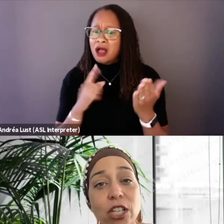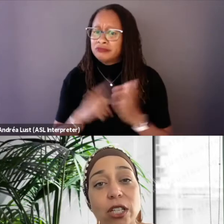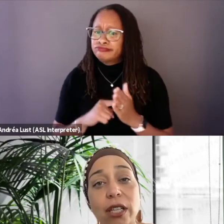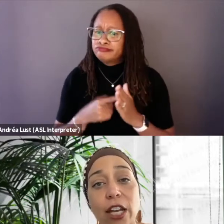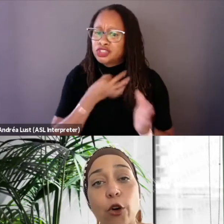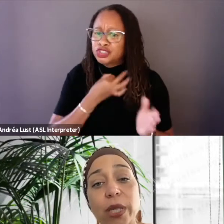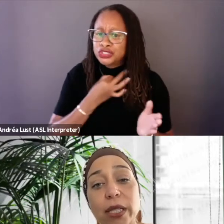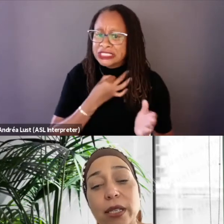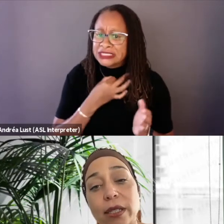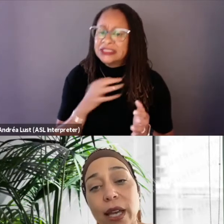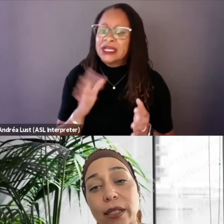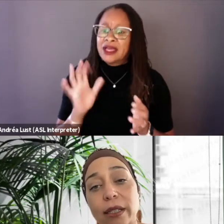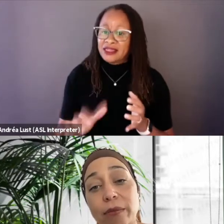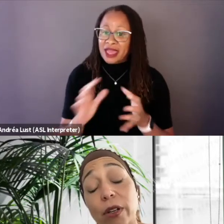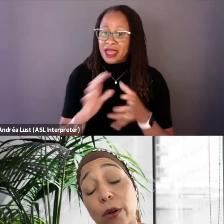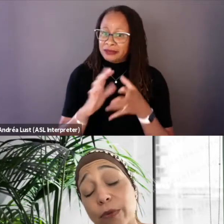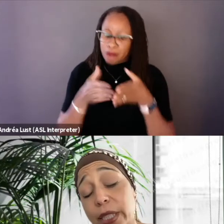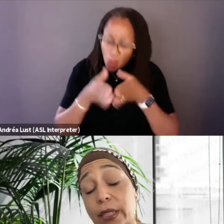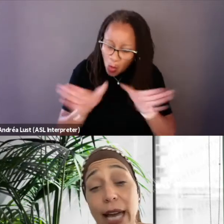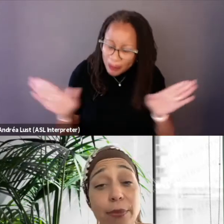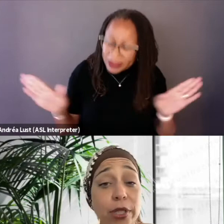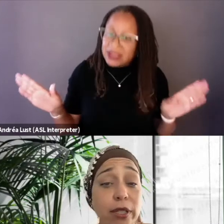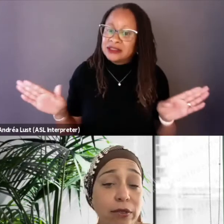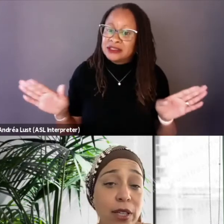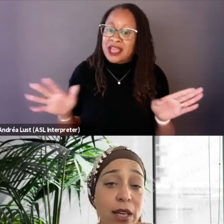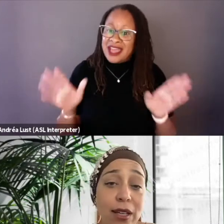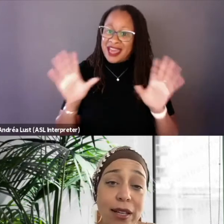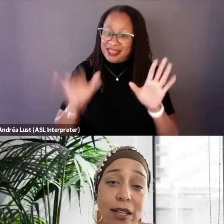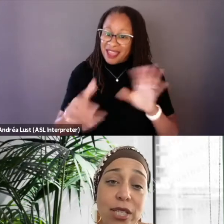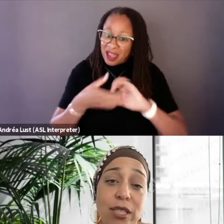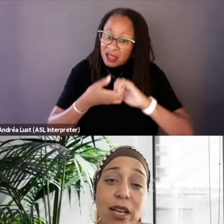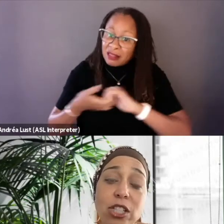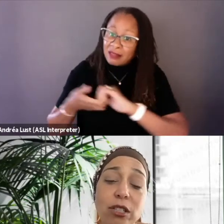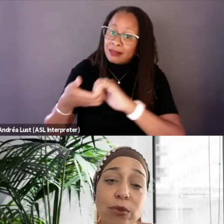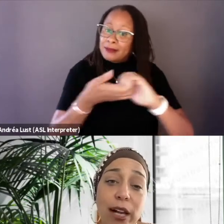and that openness and that hopefully collaborative kind of discussion around,